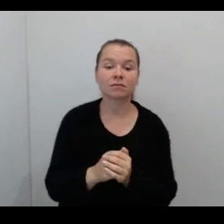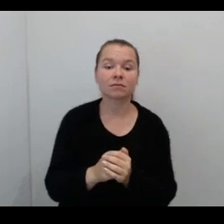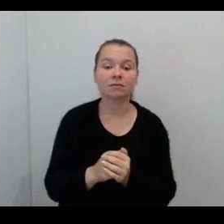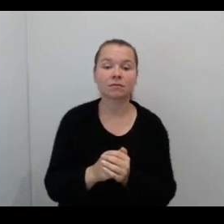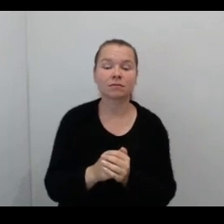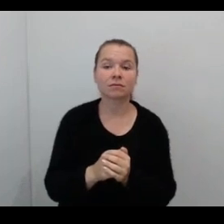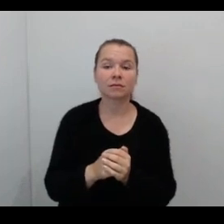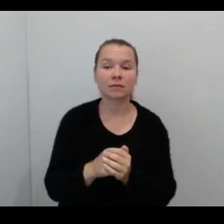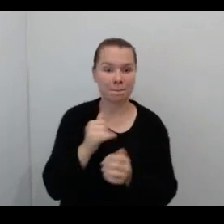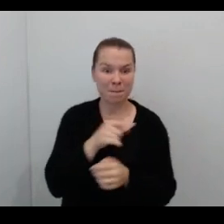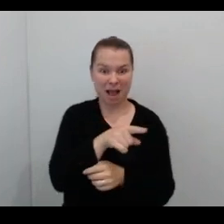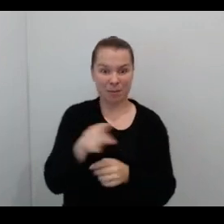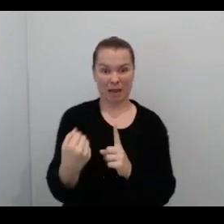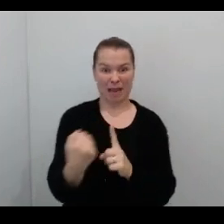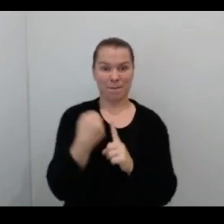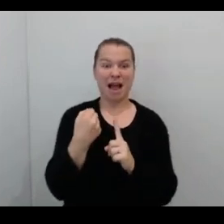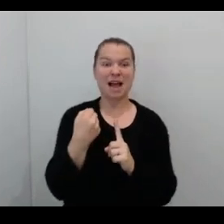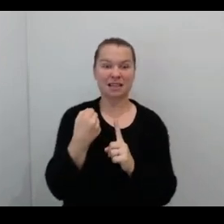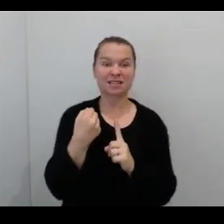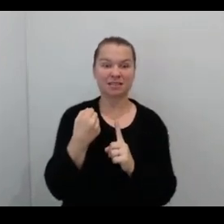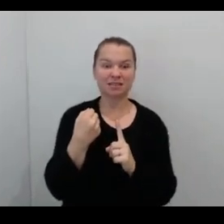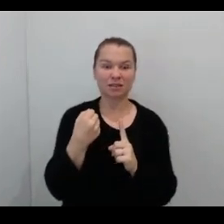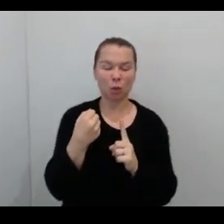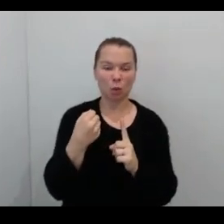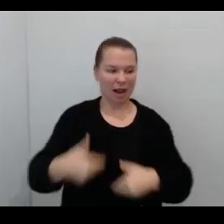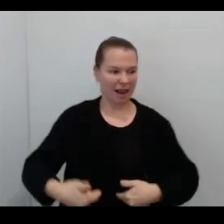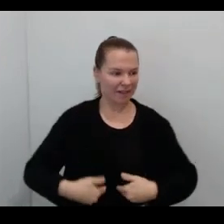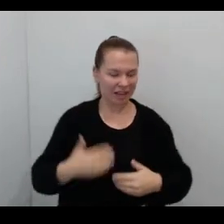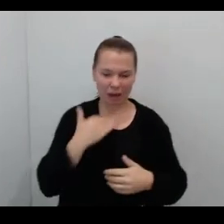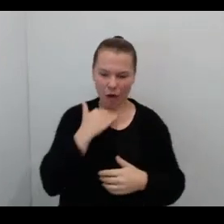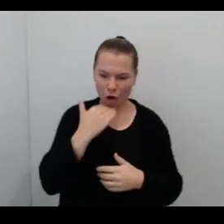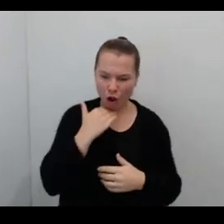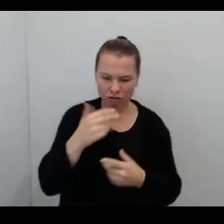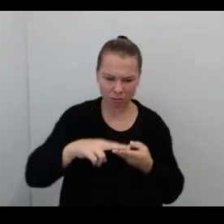rising cost of living and how we can support people in our community.